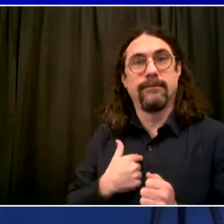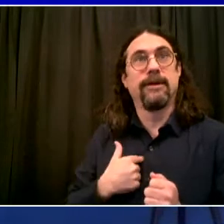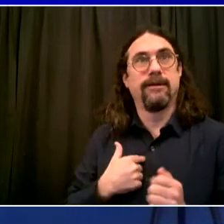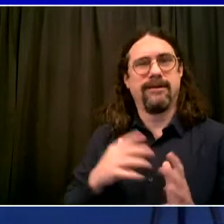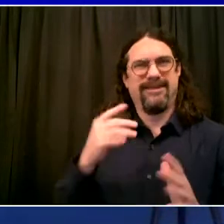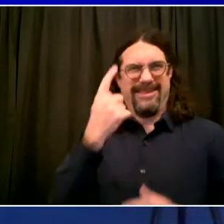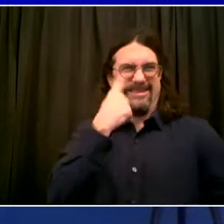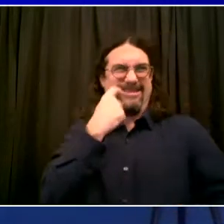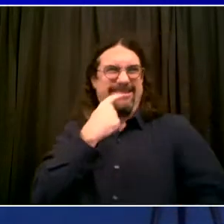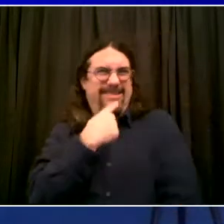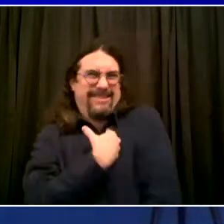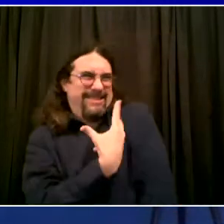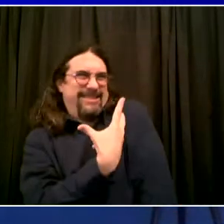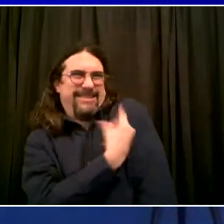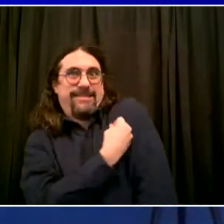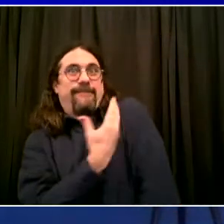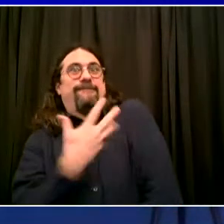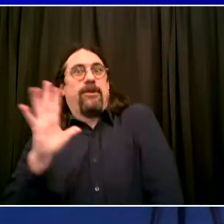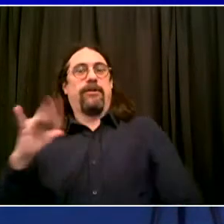PASTORS WITH ME. I'M PUTTING MY SHIRT BACK ON